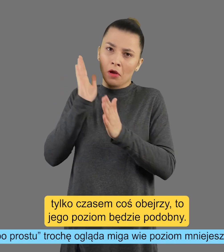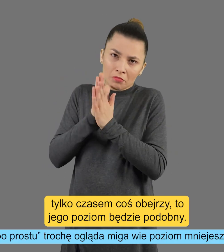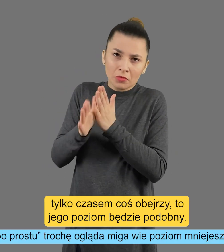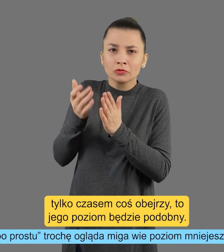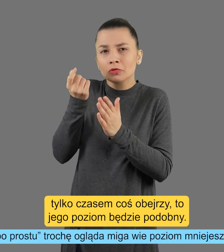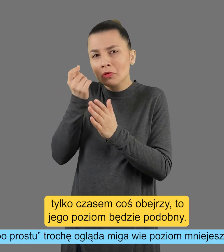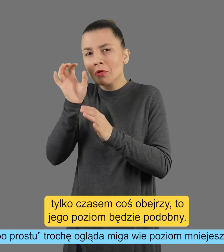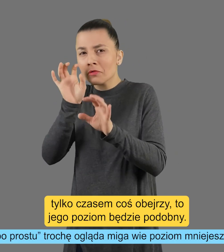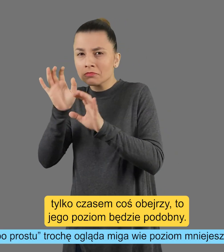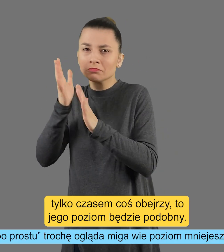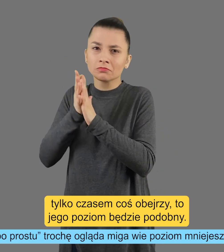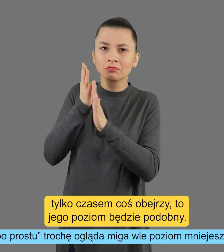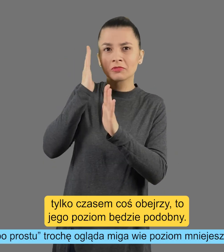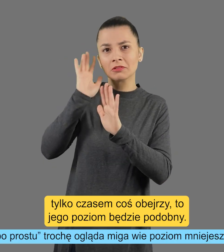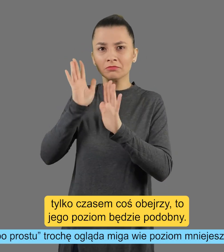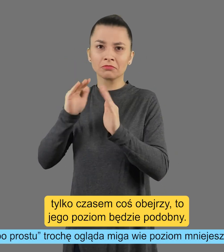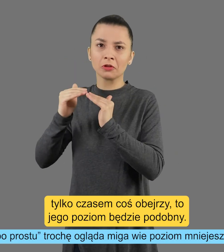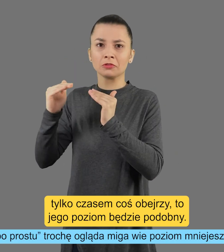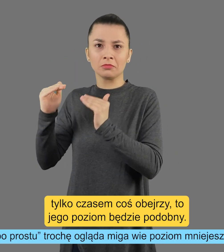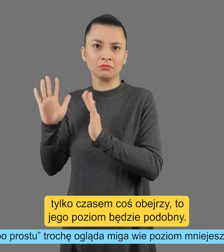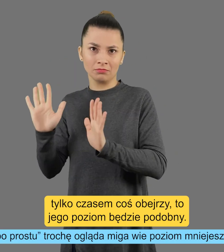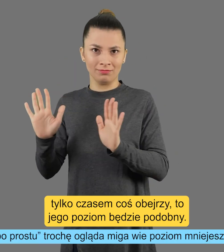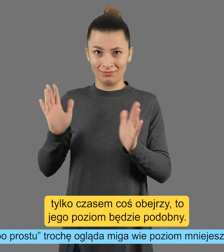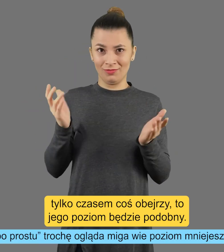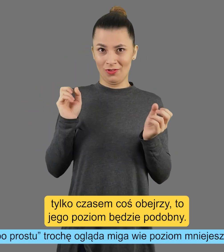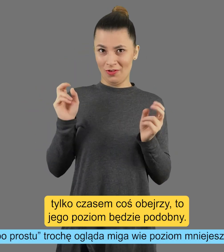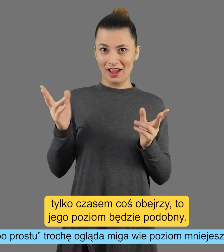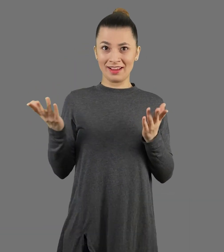only occasionally watches something, his/her level will be similar.